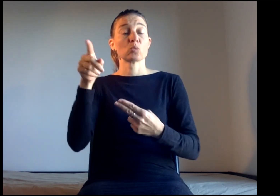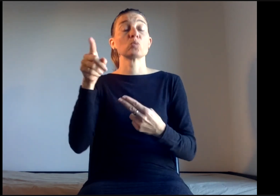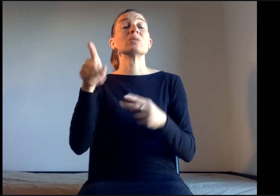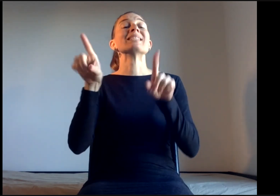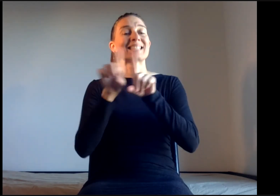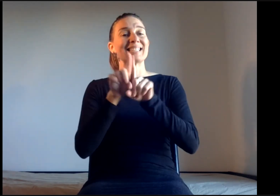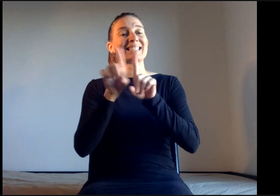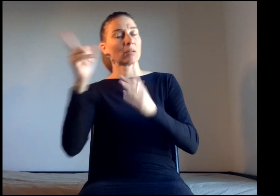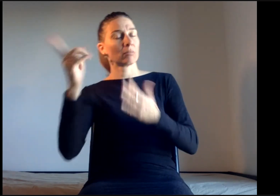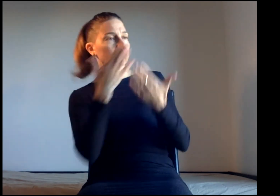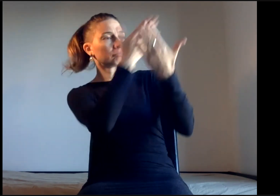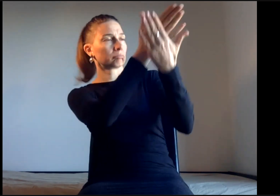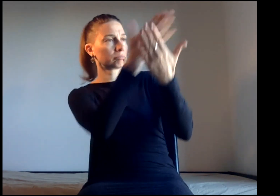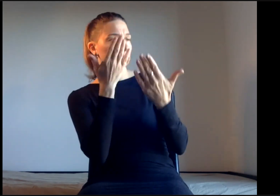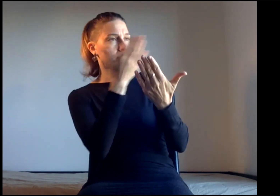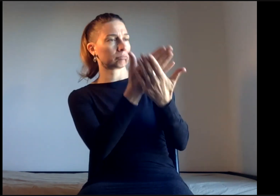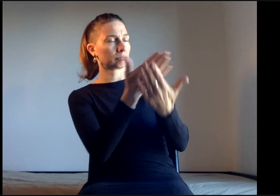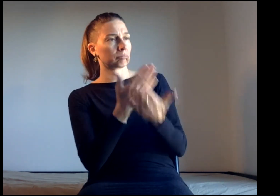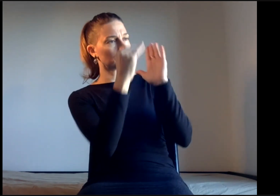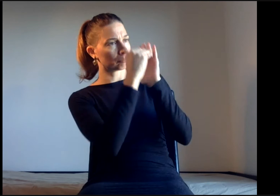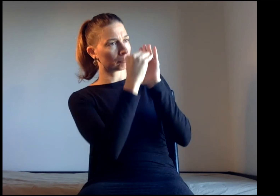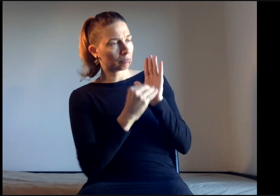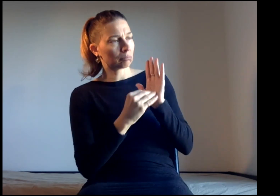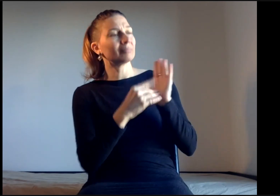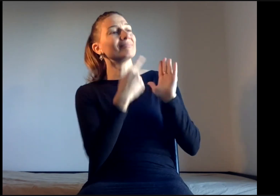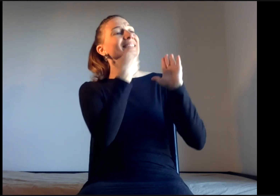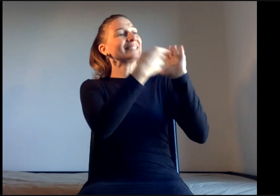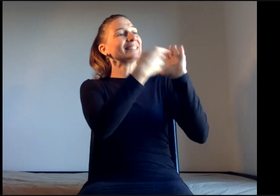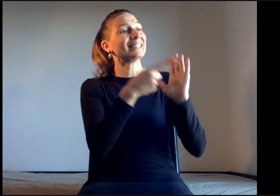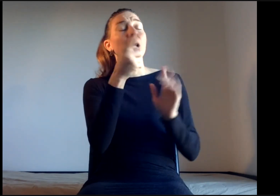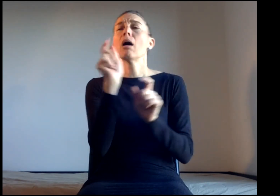so that persons with disabilities and their families are beard in mind.